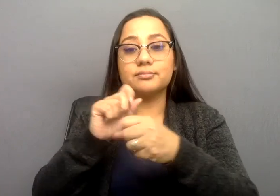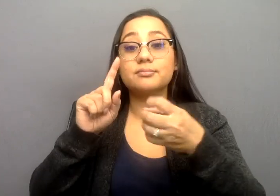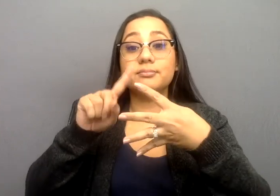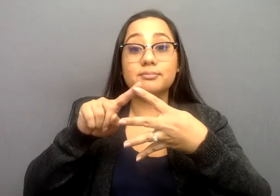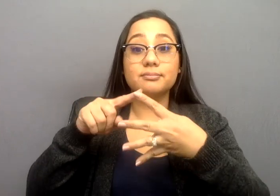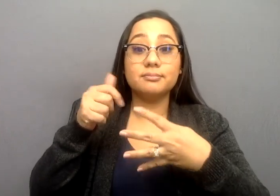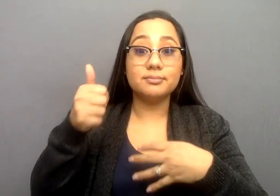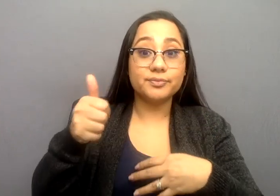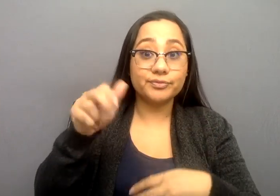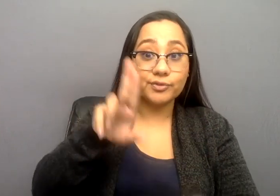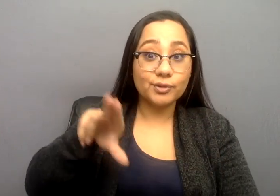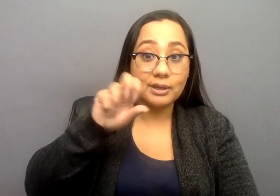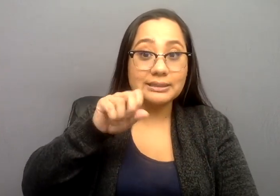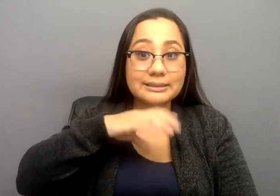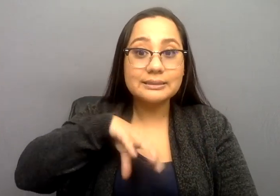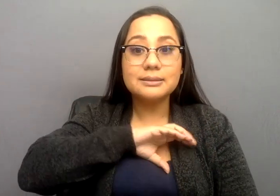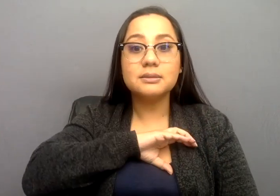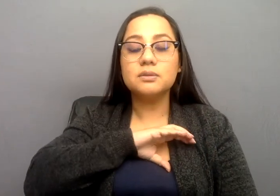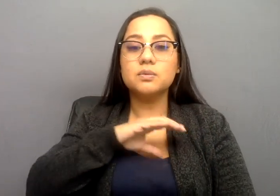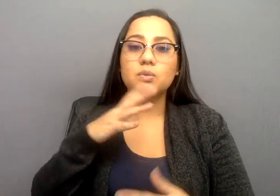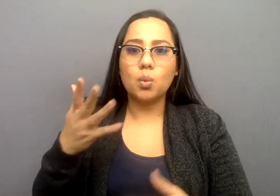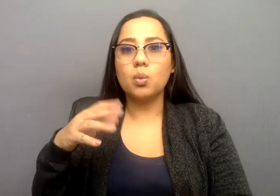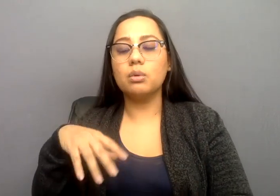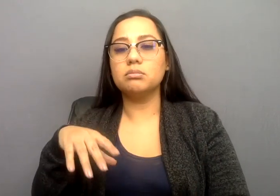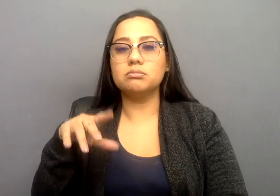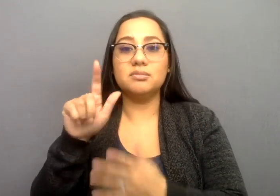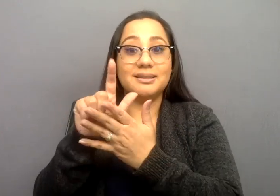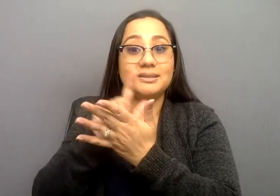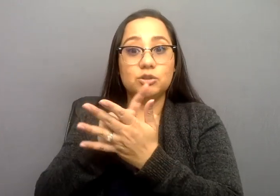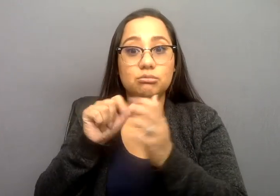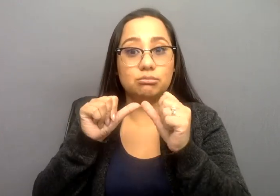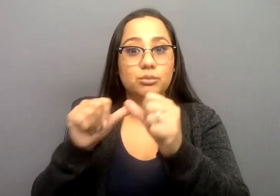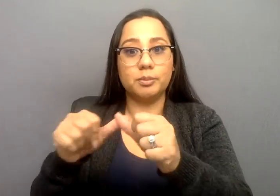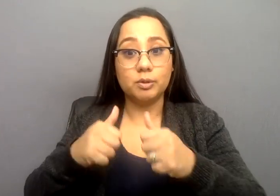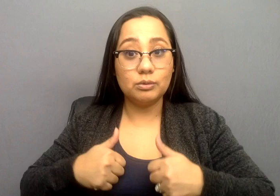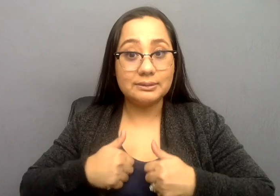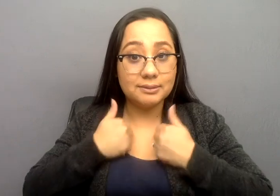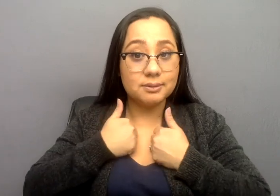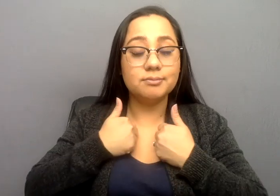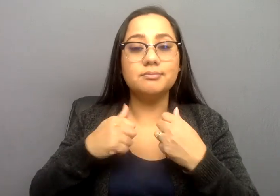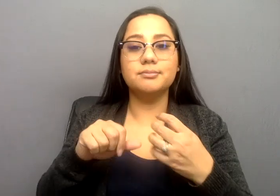1) You are a U.S. Citizen or Legal Permanent Resident;